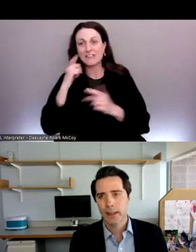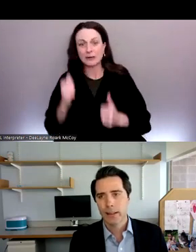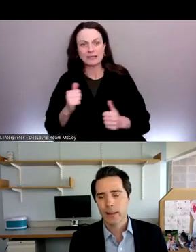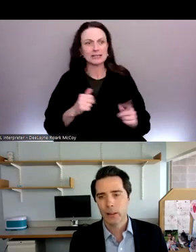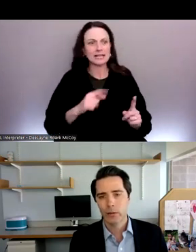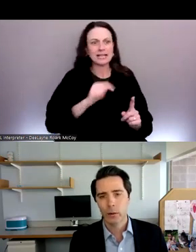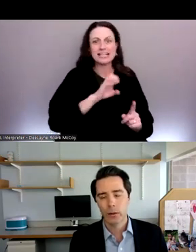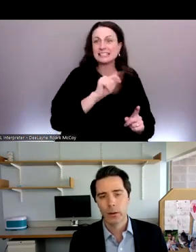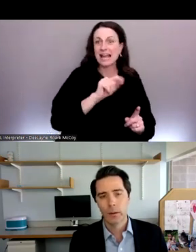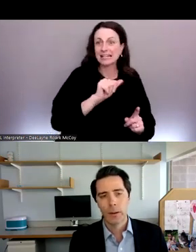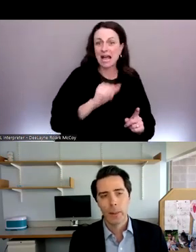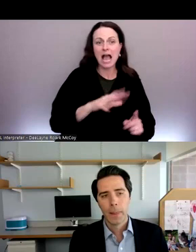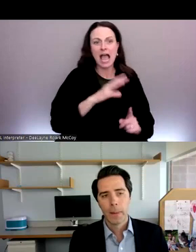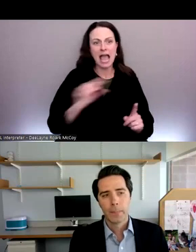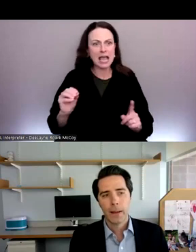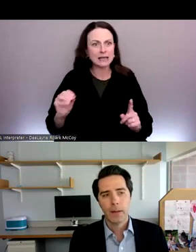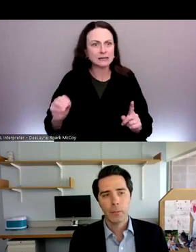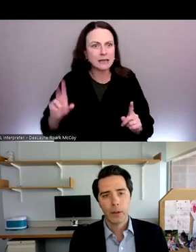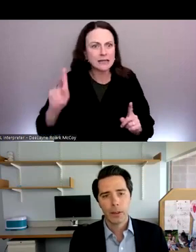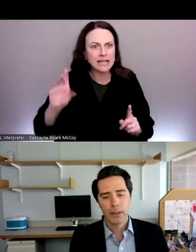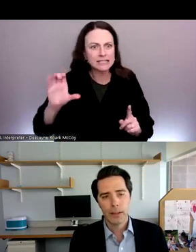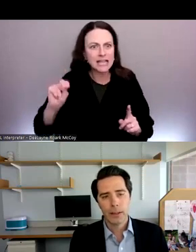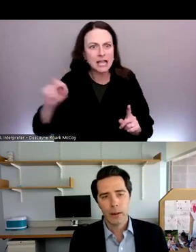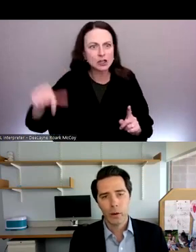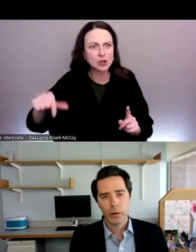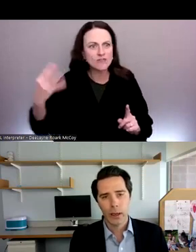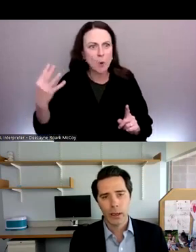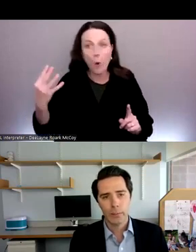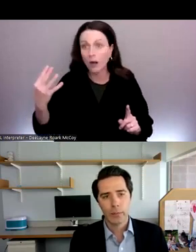KC and Q4